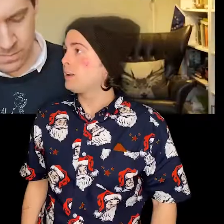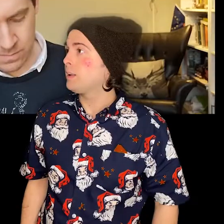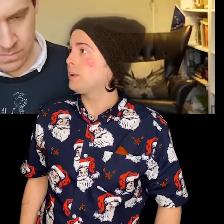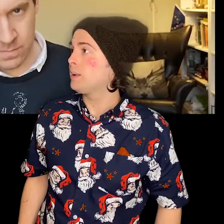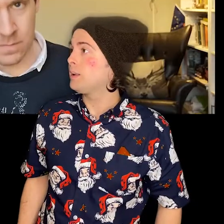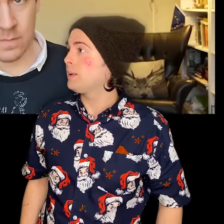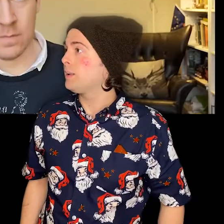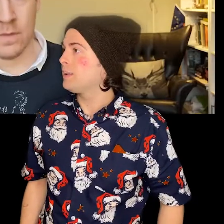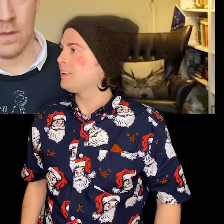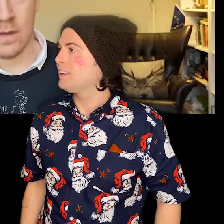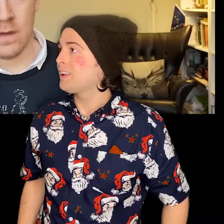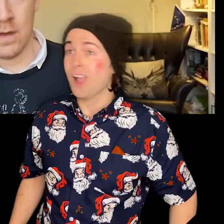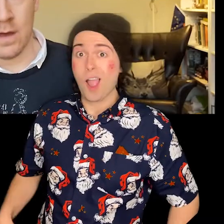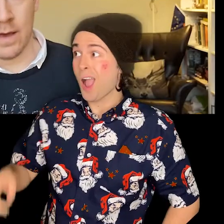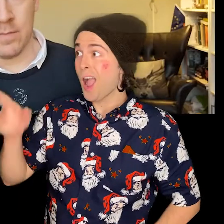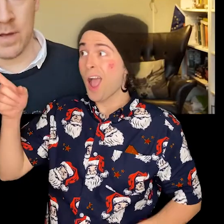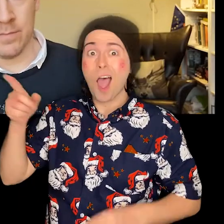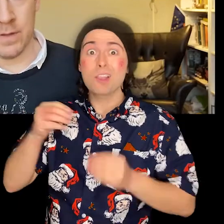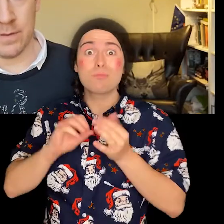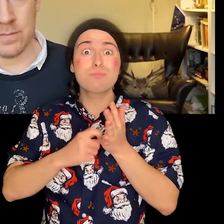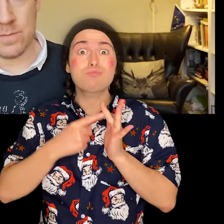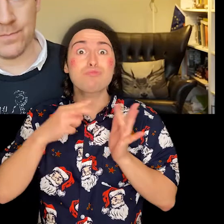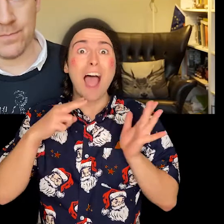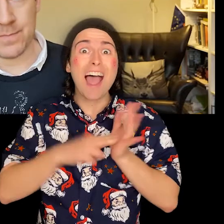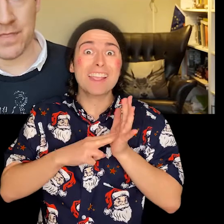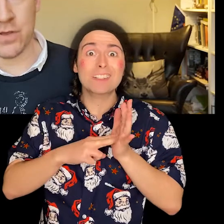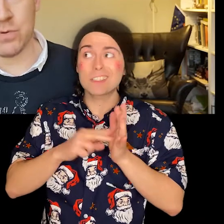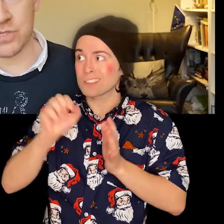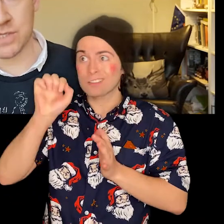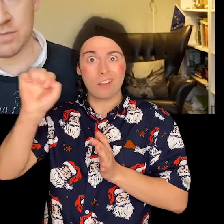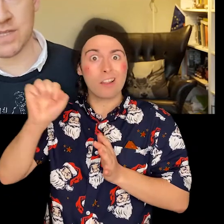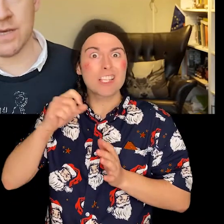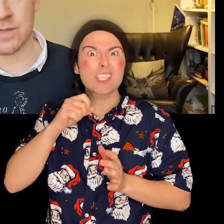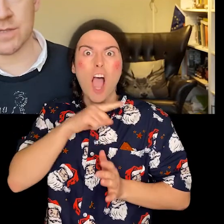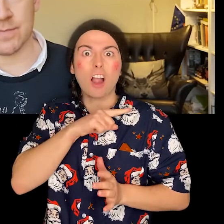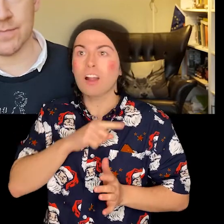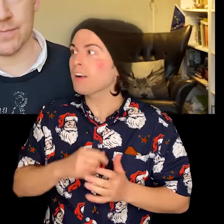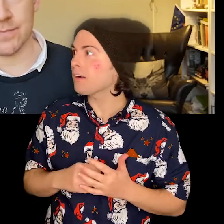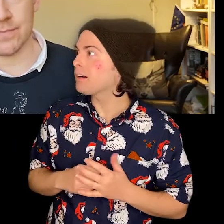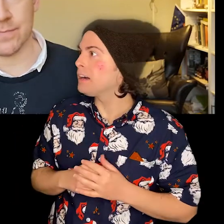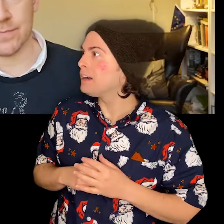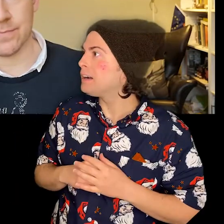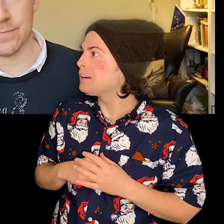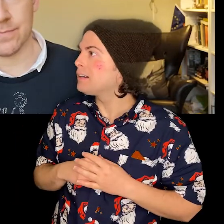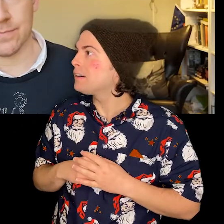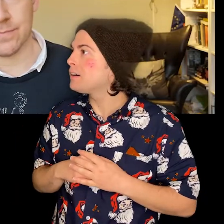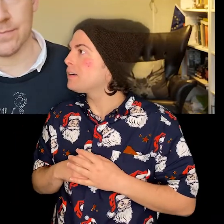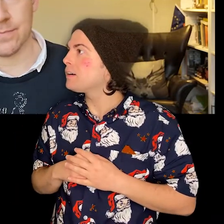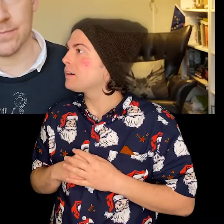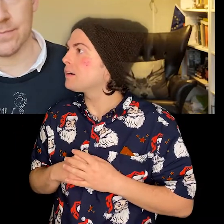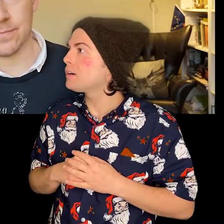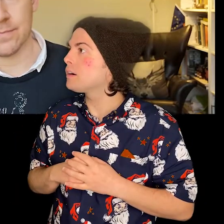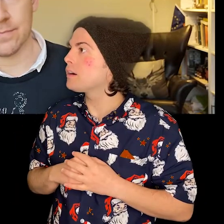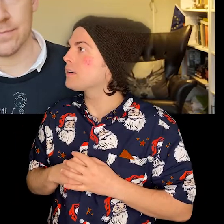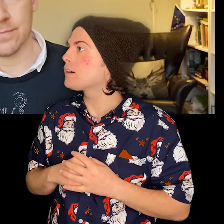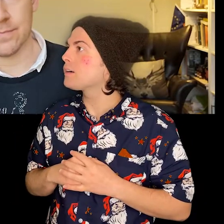Senga – Hi son Brian – Hi Mum, I thought you were just upstairs Senga – I am, I was just bored and wondered what you were up to?